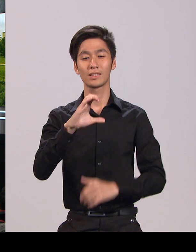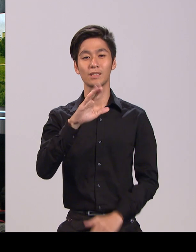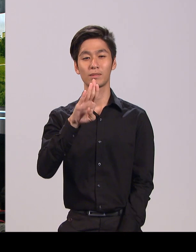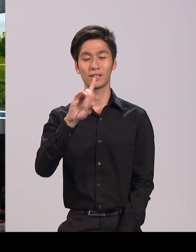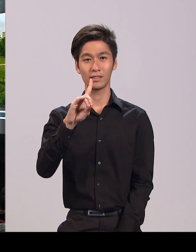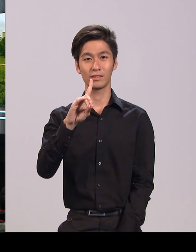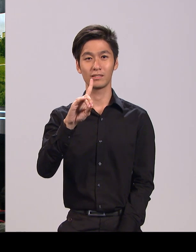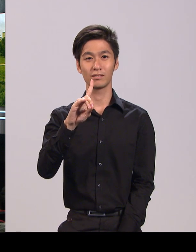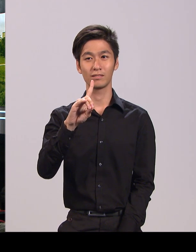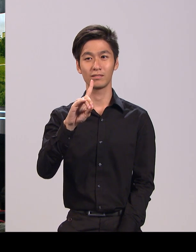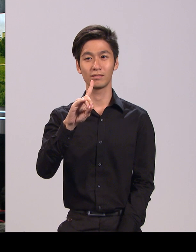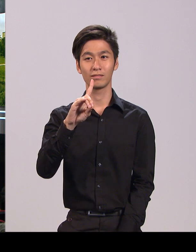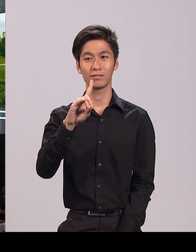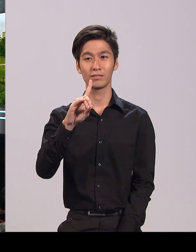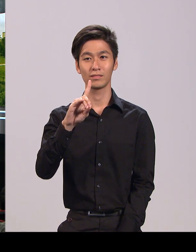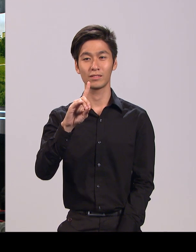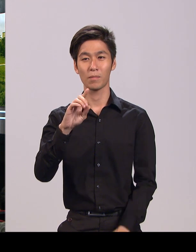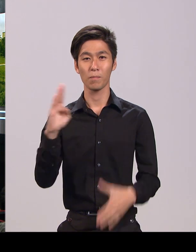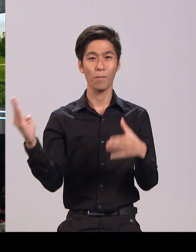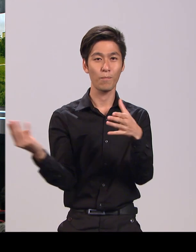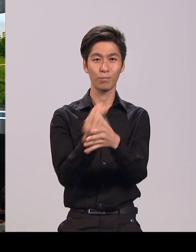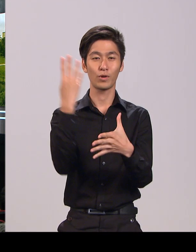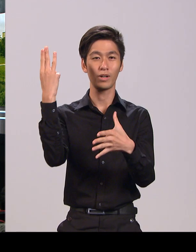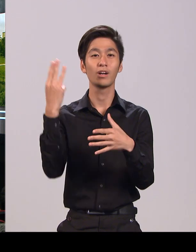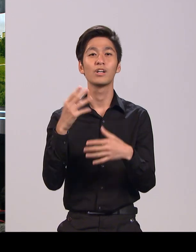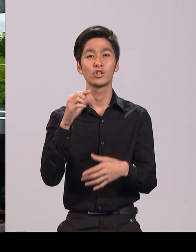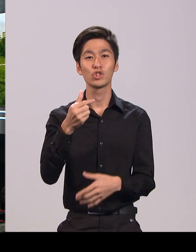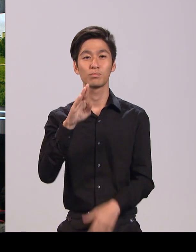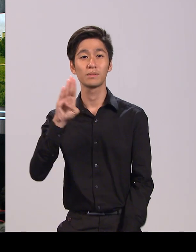We built Marina Barrage and Gardens by the Bay.